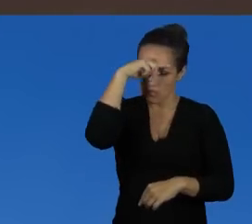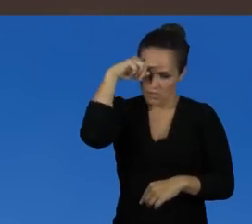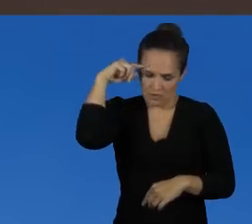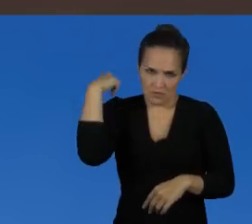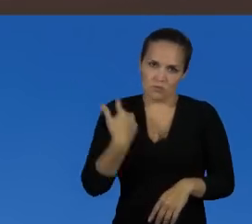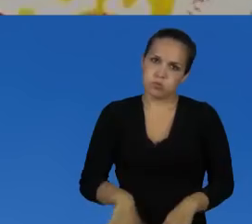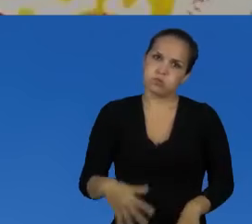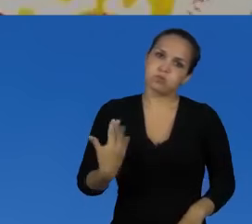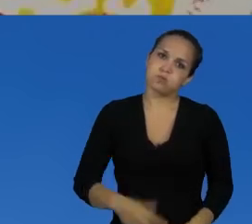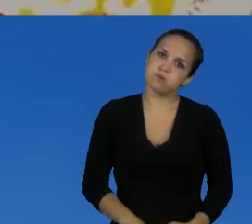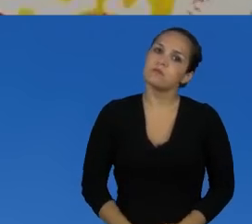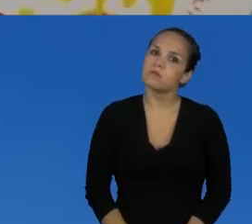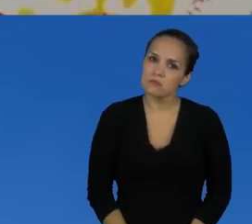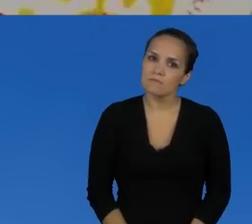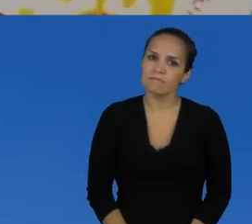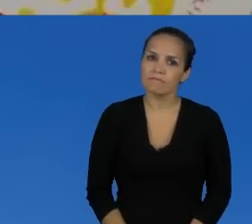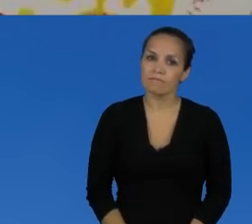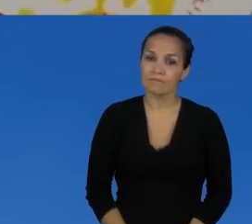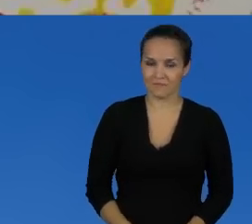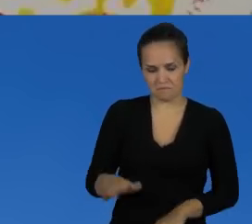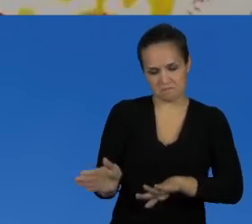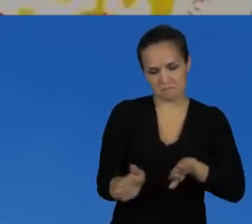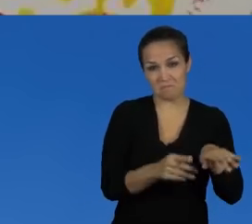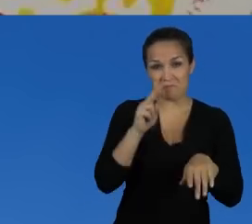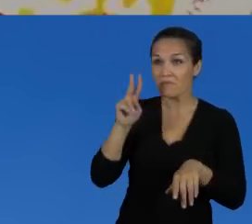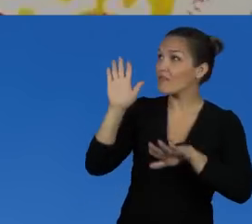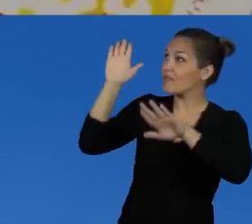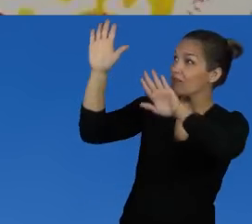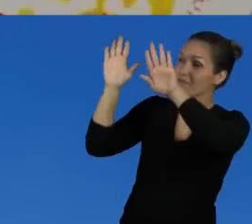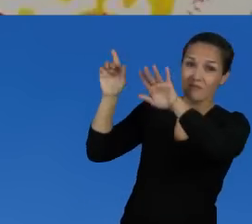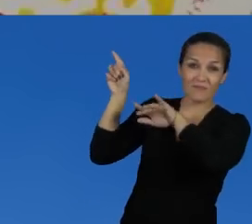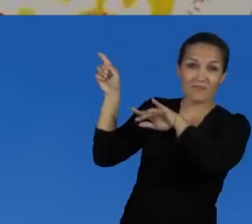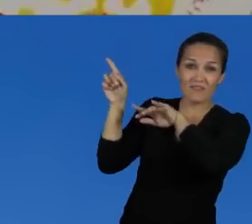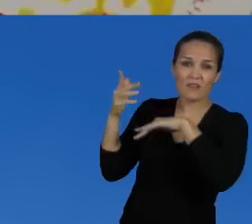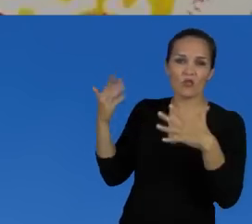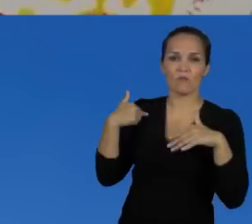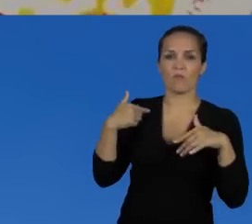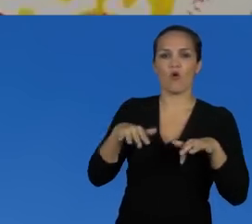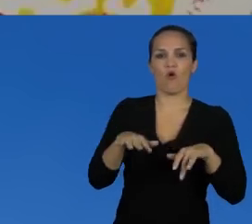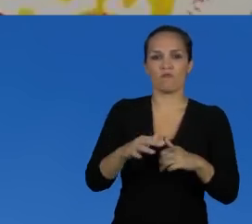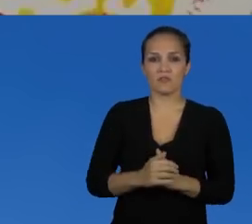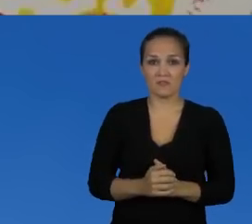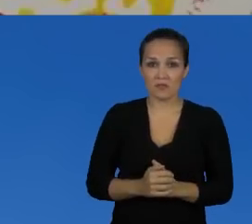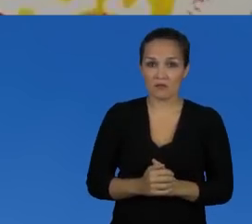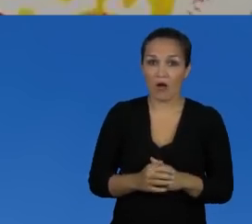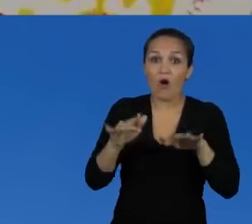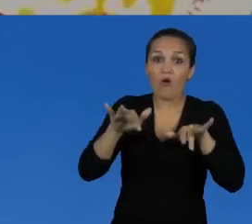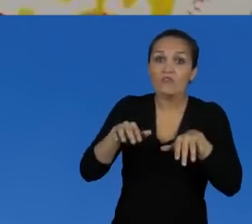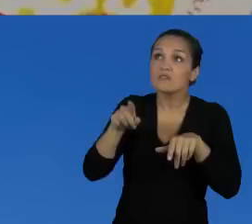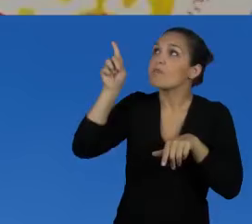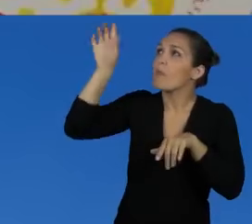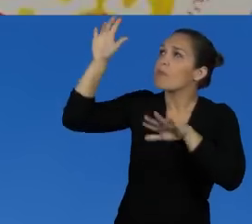This is the mural that we have at our office which has allowed me to learn about